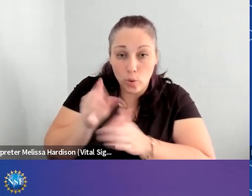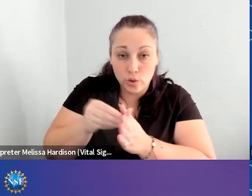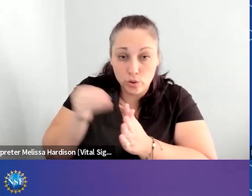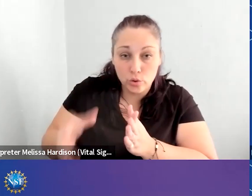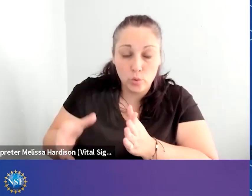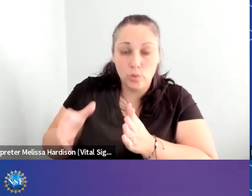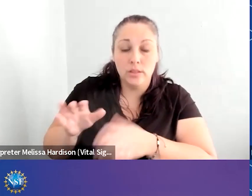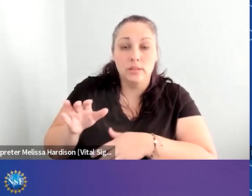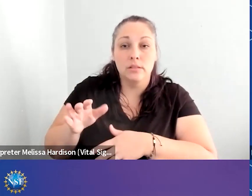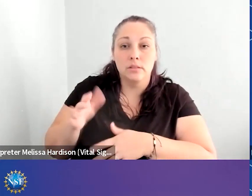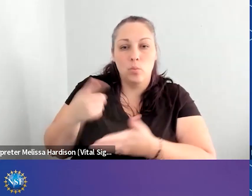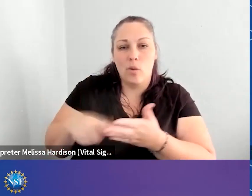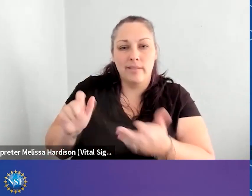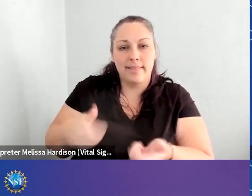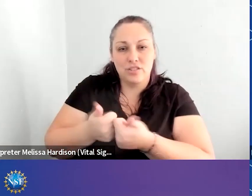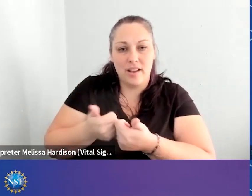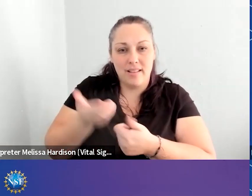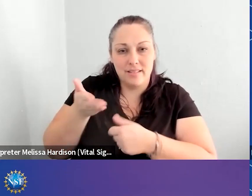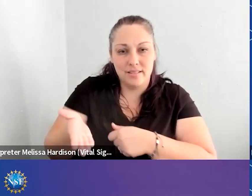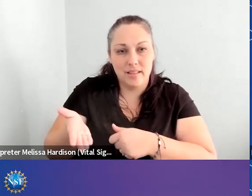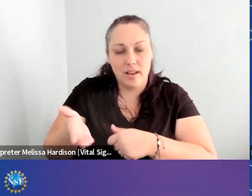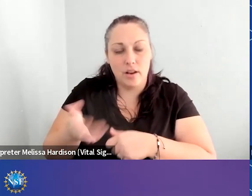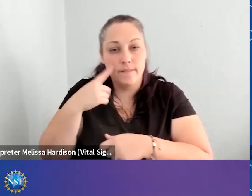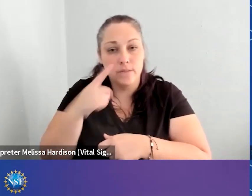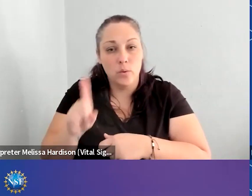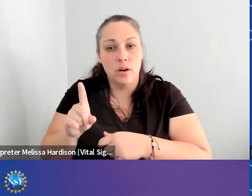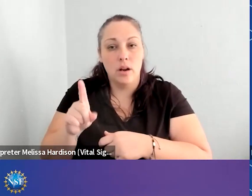to help them be -- you know, successful?